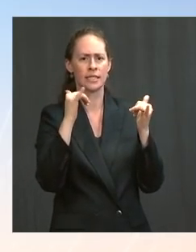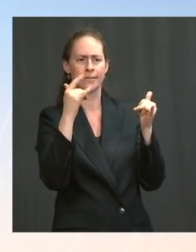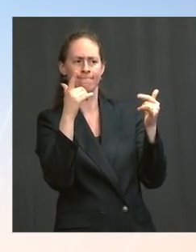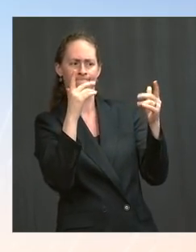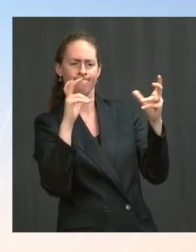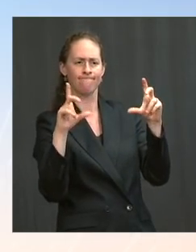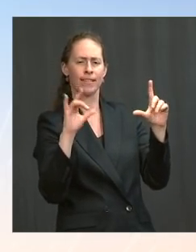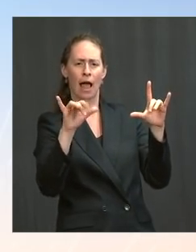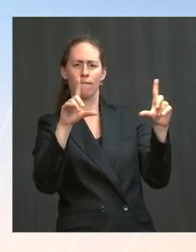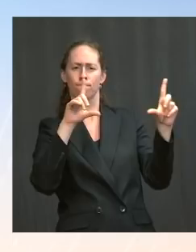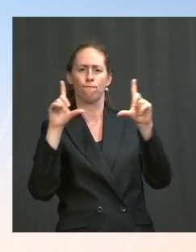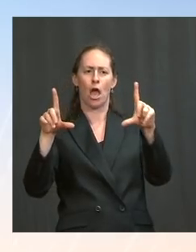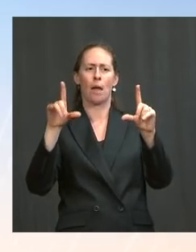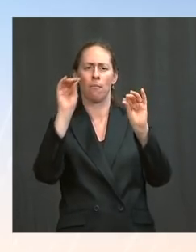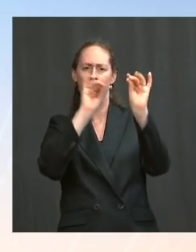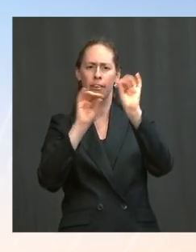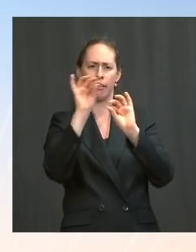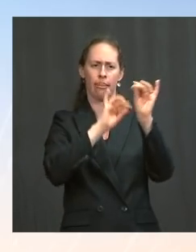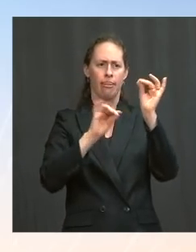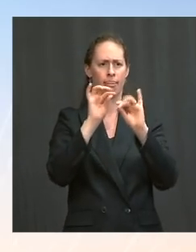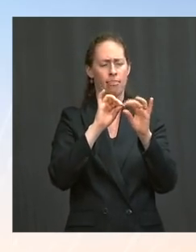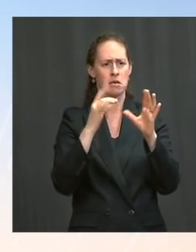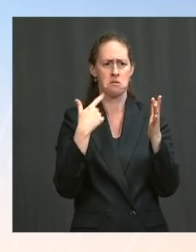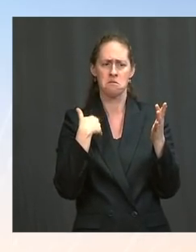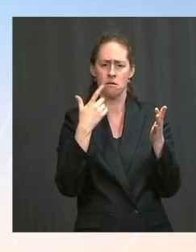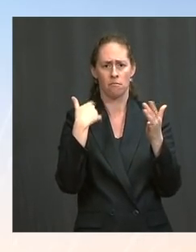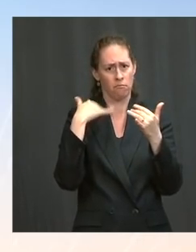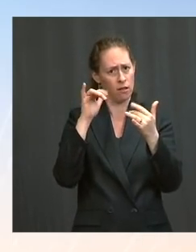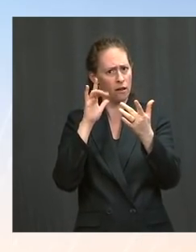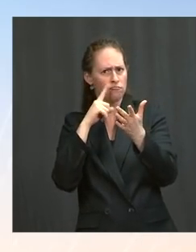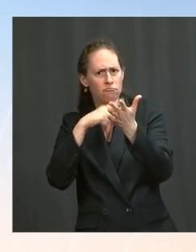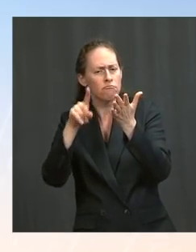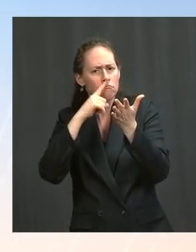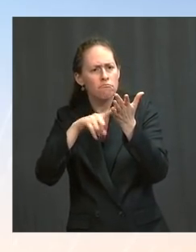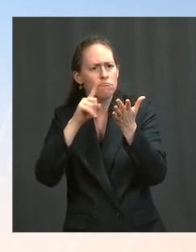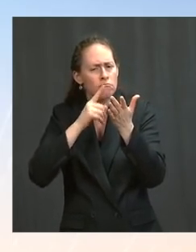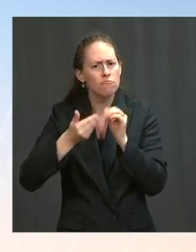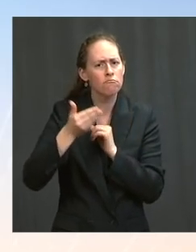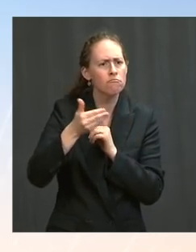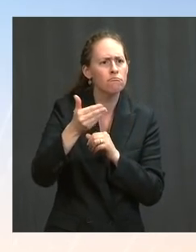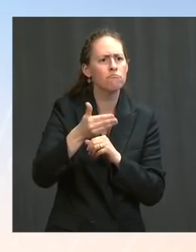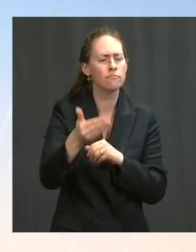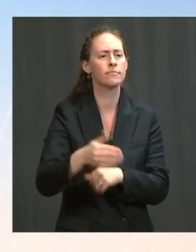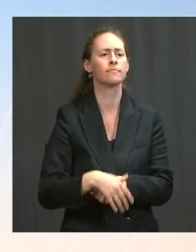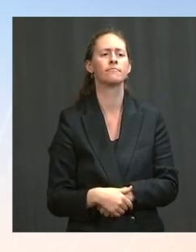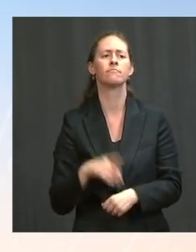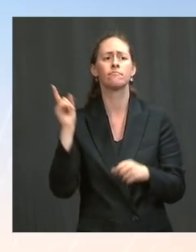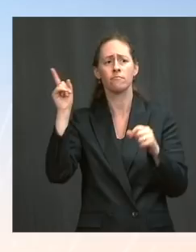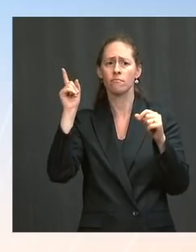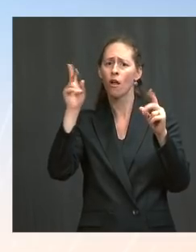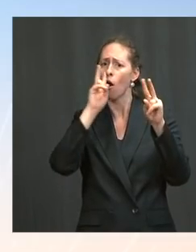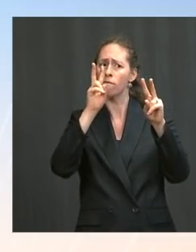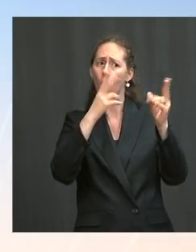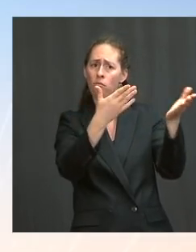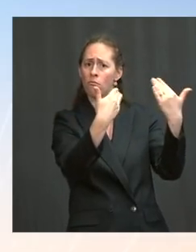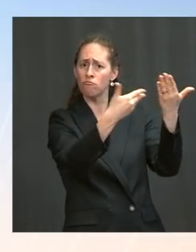We are closely in touch with them. As I've noted in the past, the President will look forward to welcoming them to the White House at some point when appropriate.